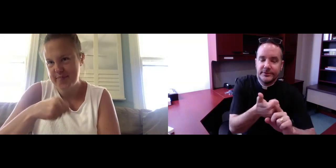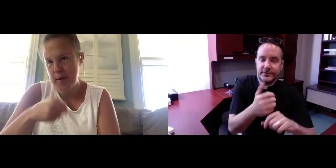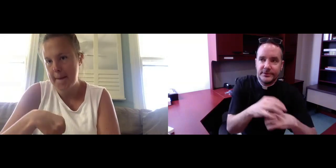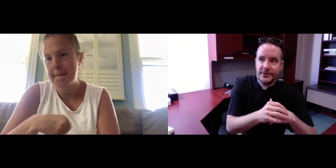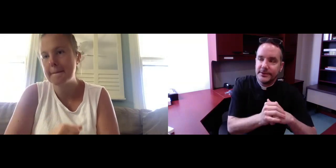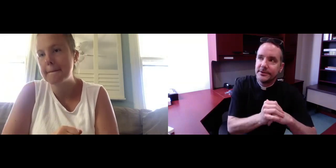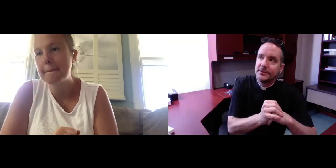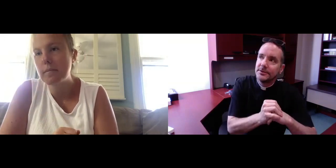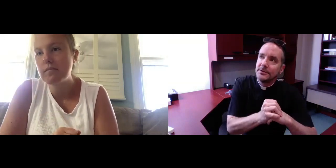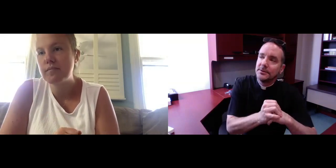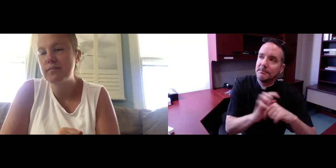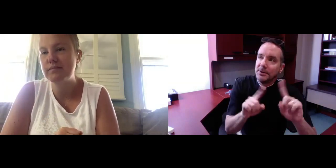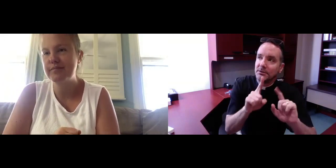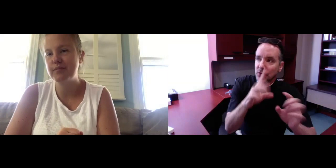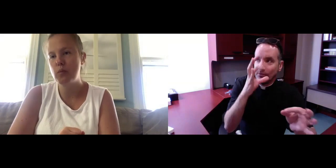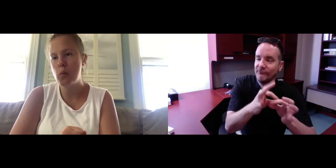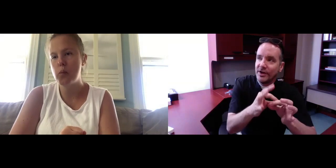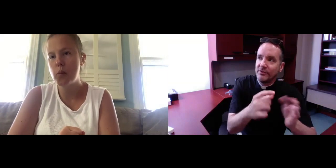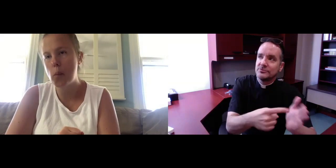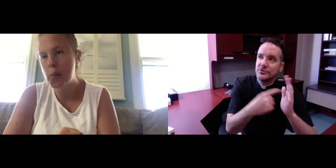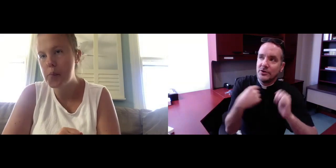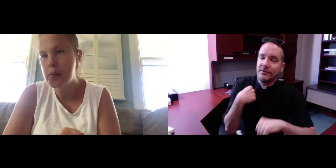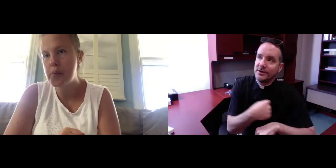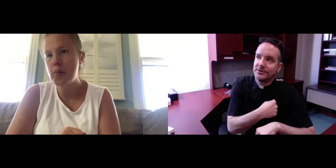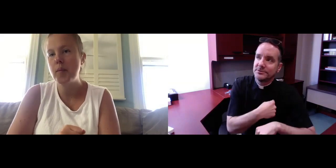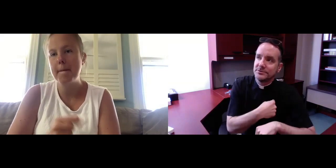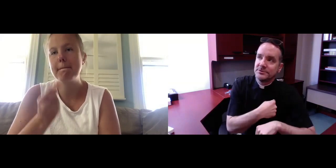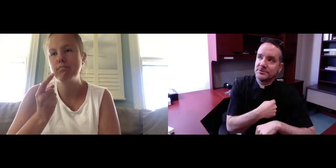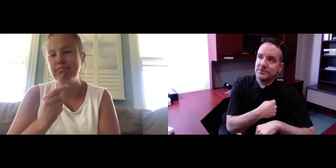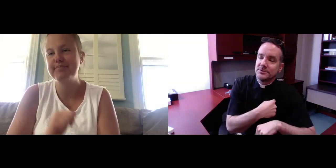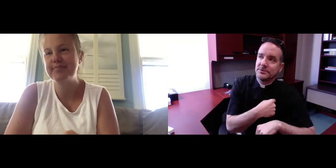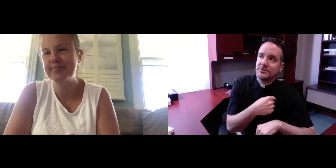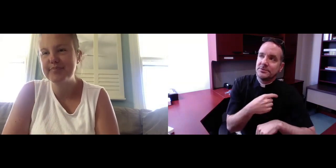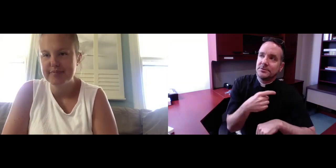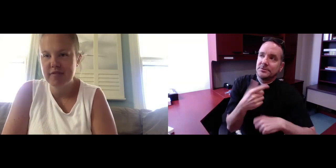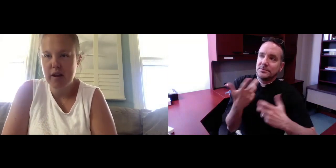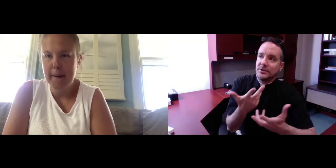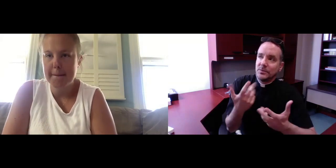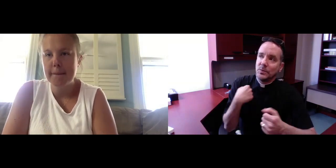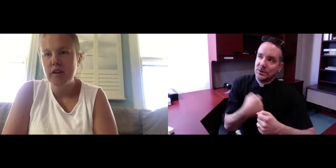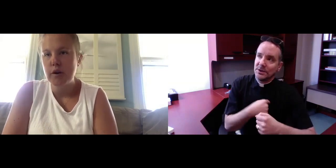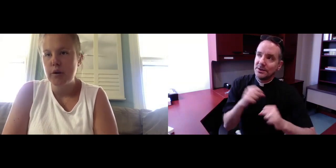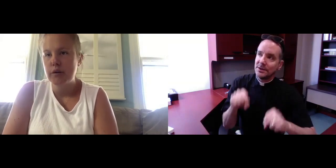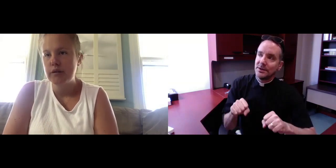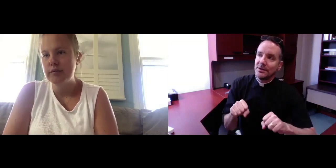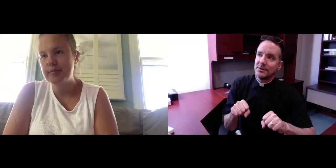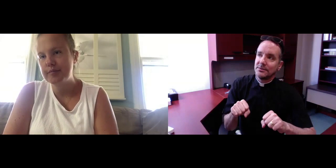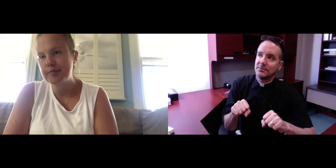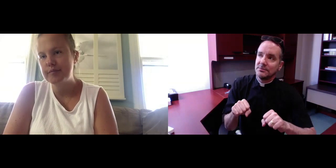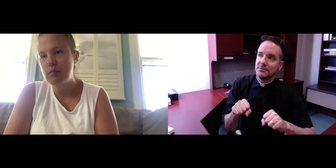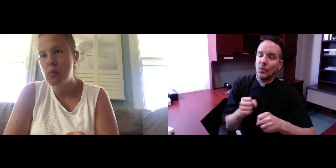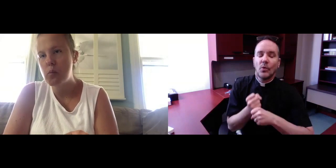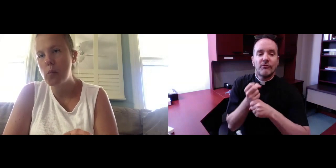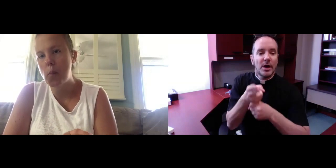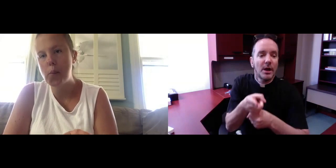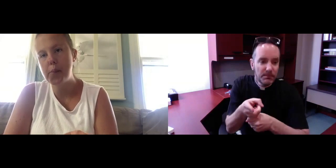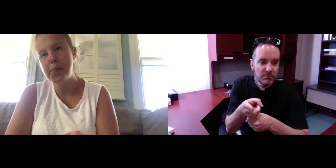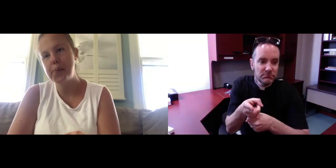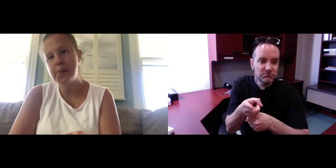challenges in your own life. But with your faith you show us